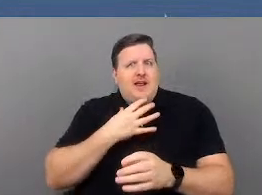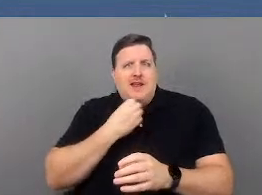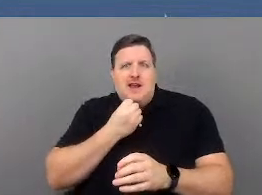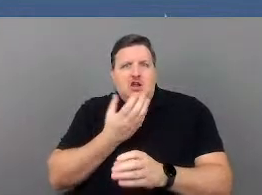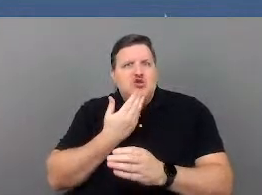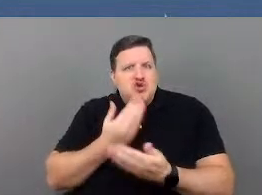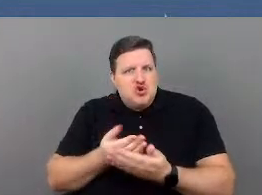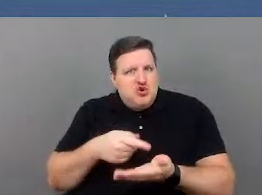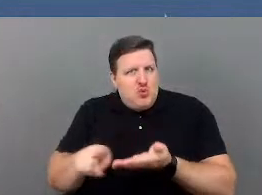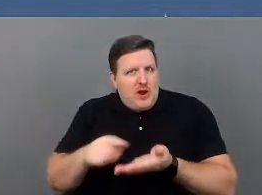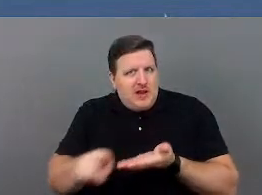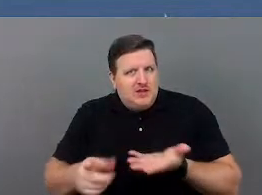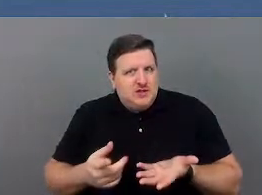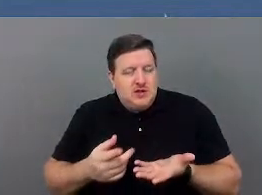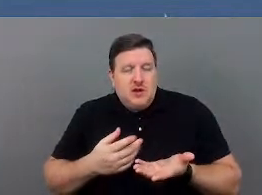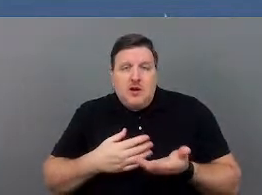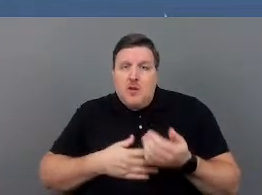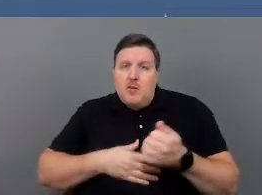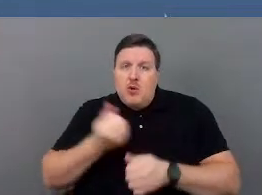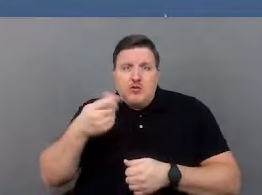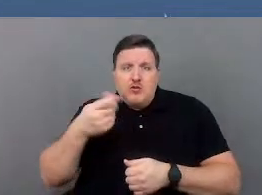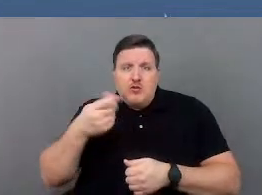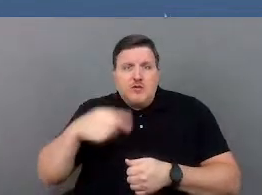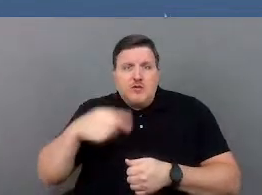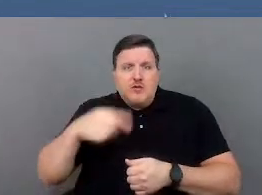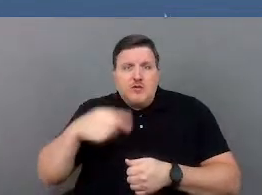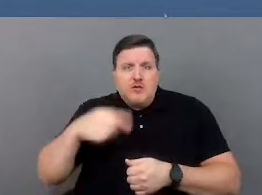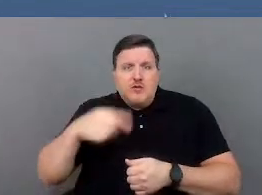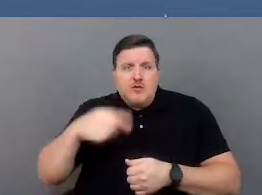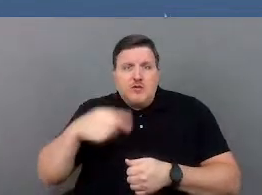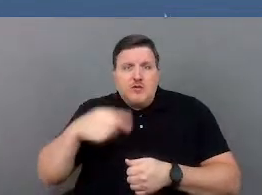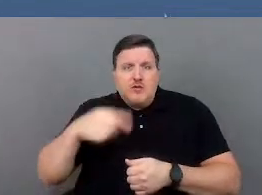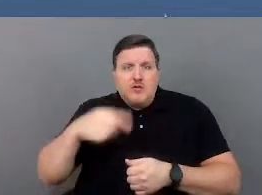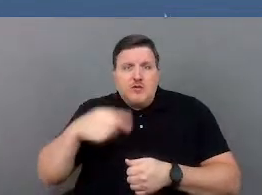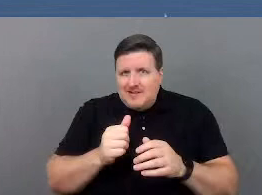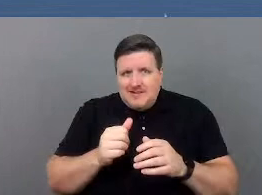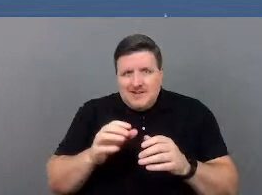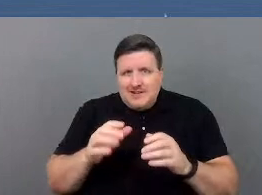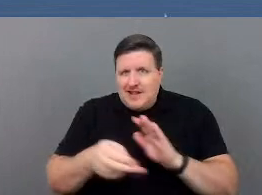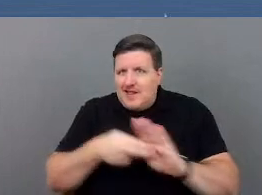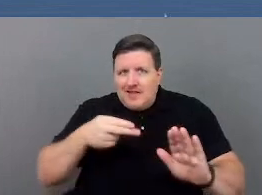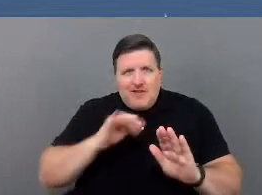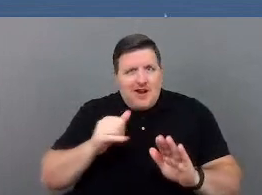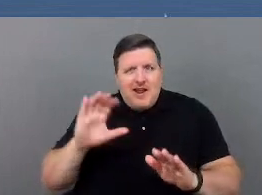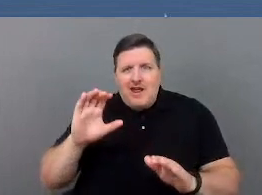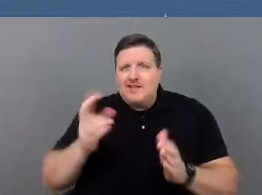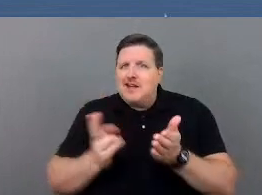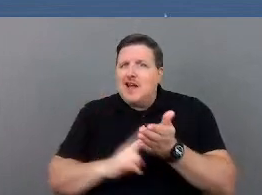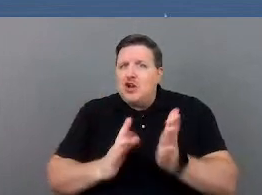CONTRACTORS THAT THEIR BOSSES DON'T HAVE TO GIVE THEM SICK PAY DURING A PANDEMIC. IT TURNS OUT WAGE STAFF ACTUALLY COSTS MORE THAN CAR